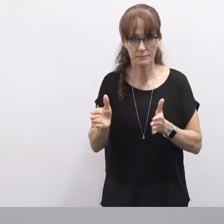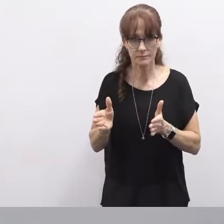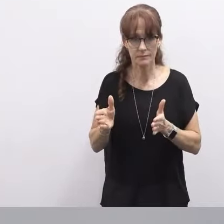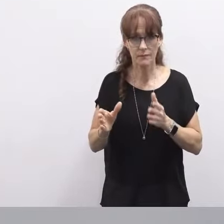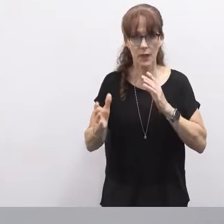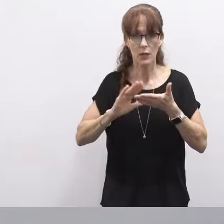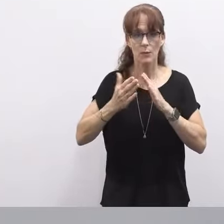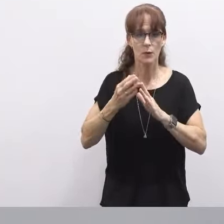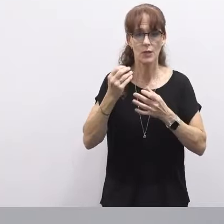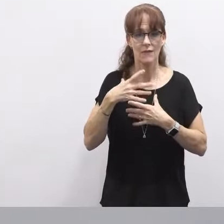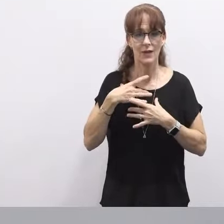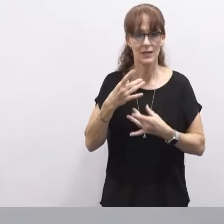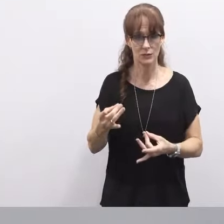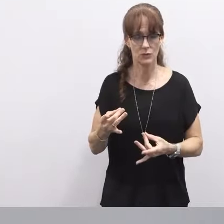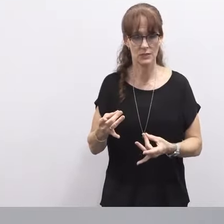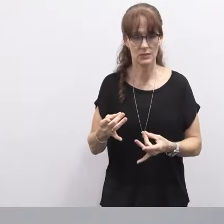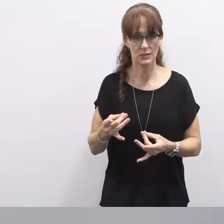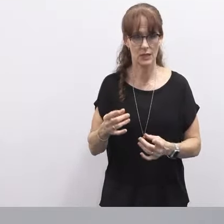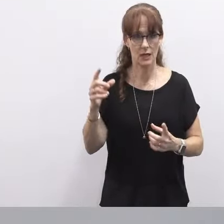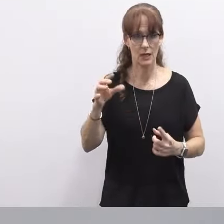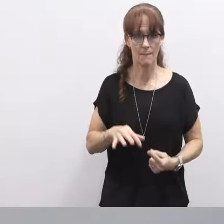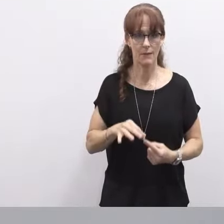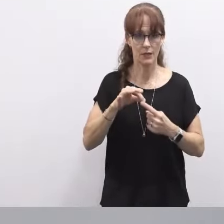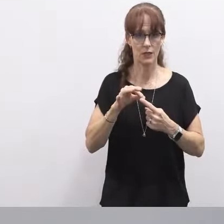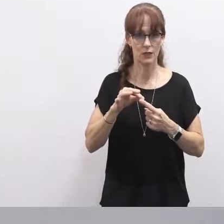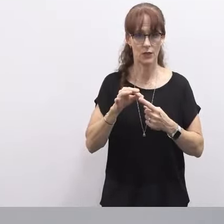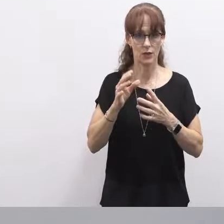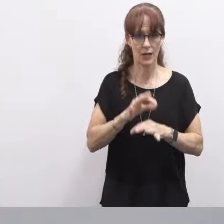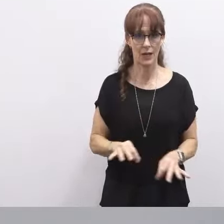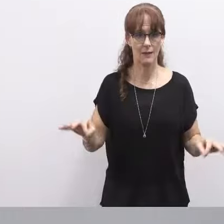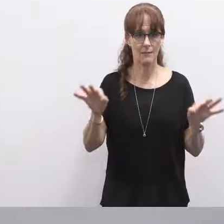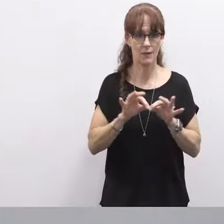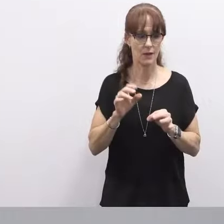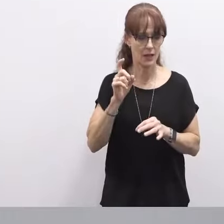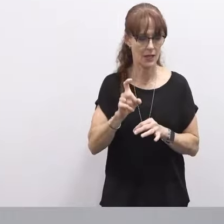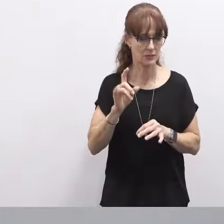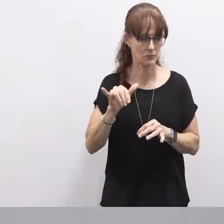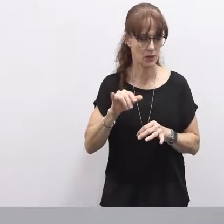communities of interest are of particular importance to us because of X, Y, and Z, right?